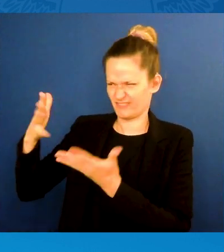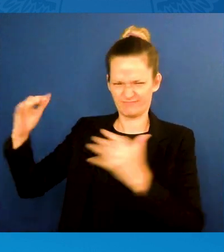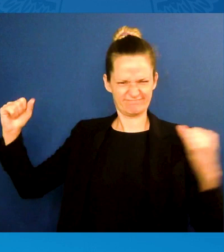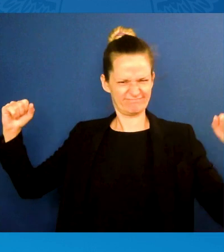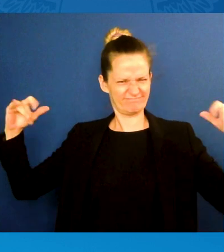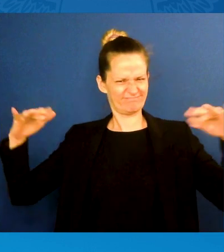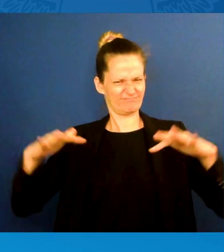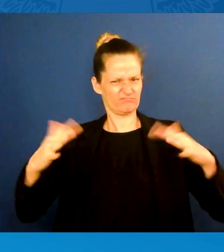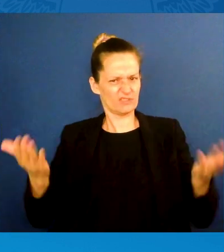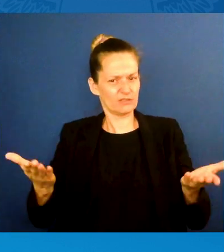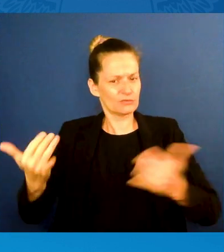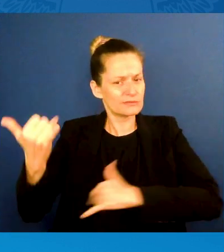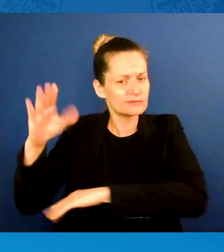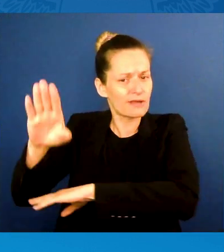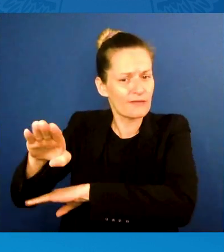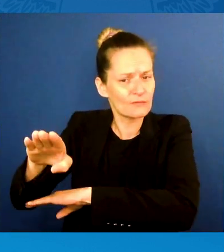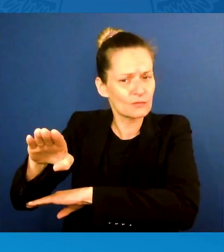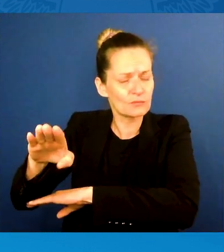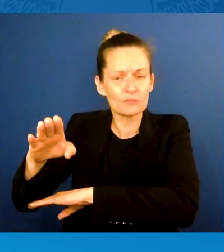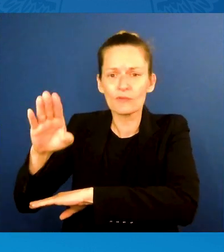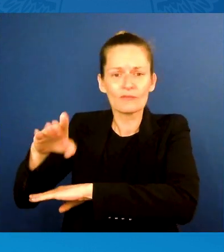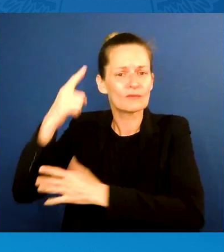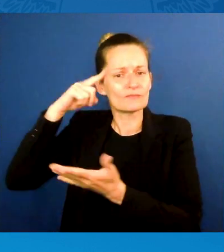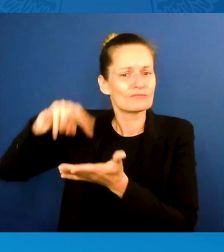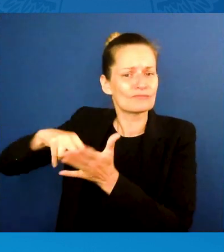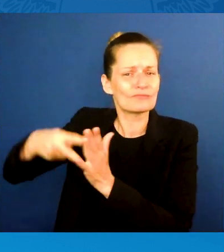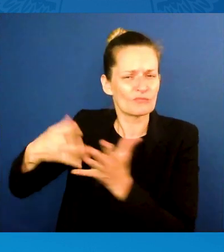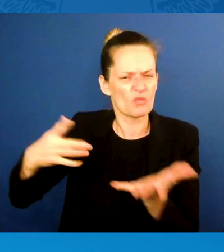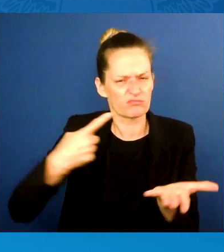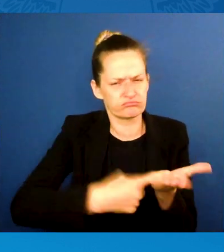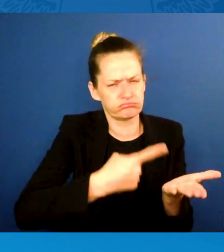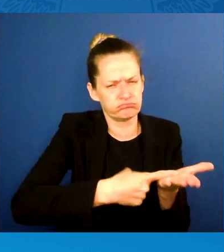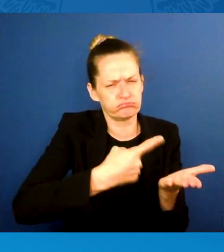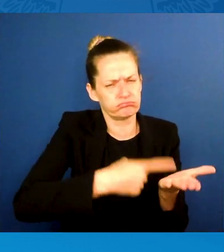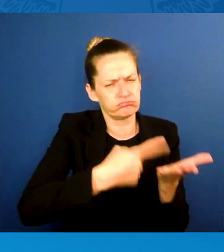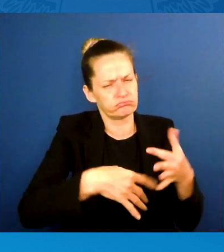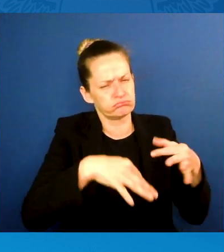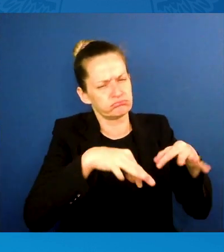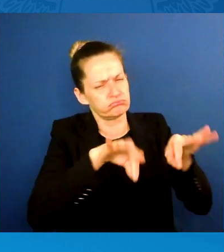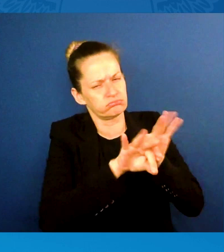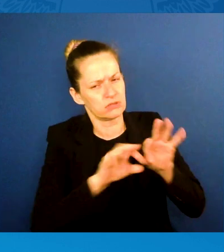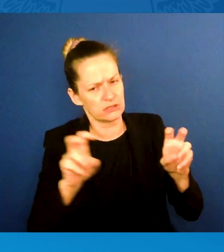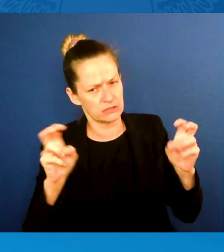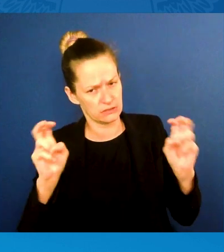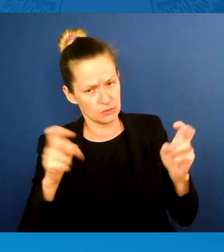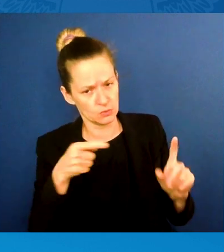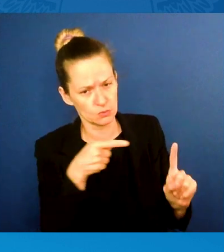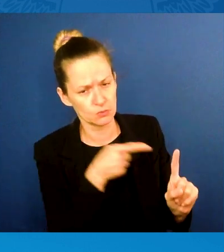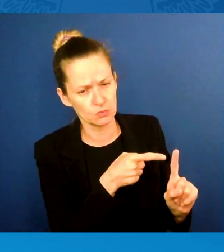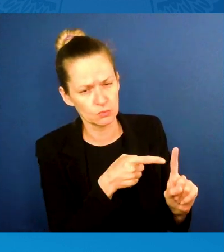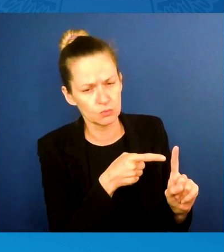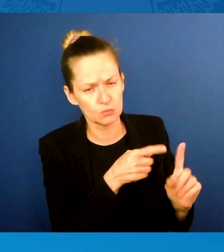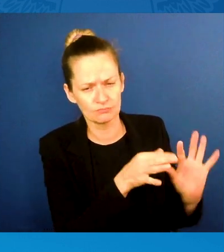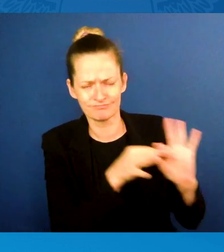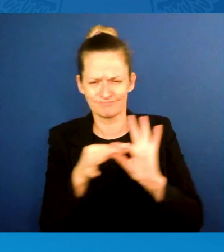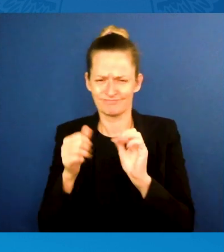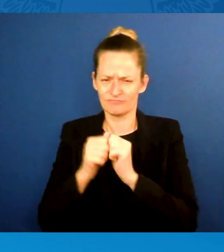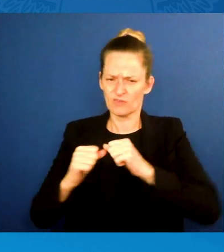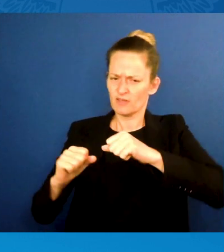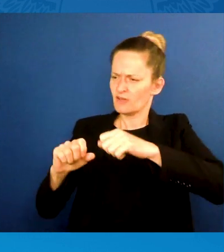in terms of one of the core responsibilities of attorneys general, which is to concern themselves with the safety, the health,